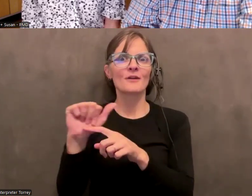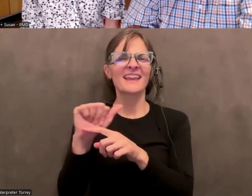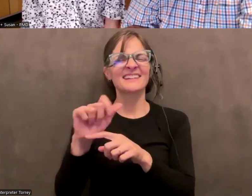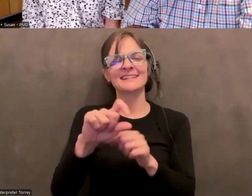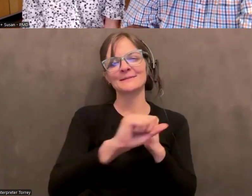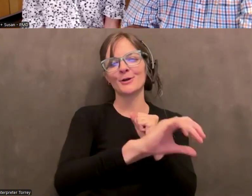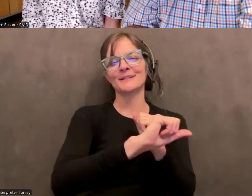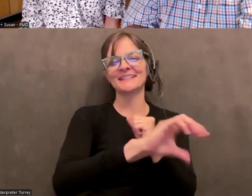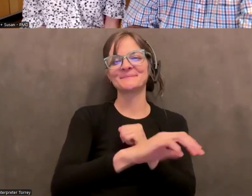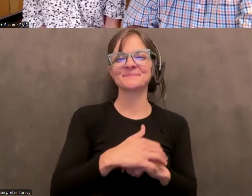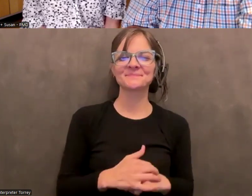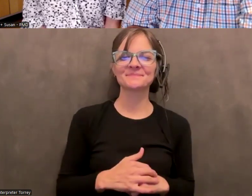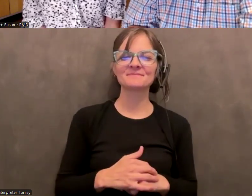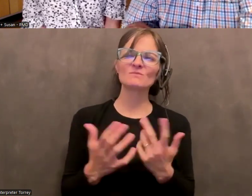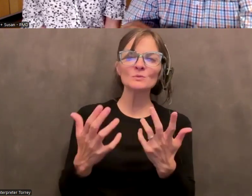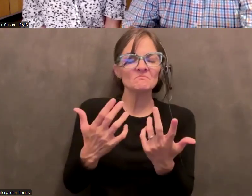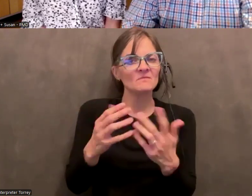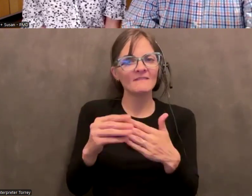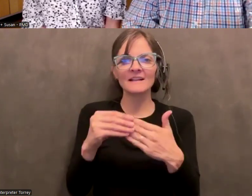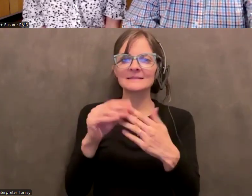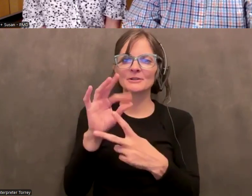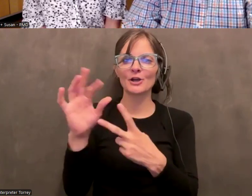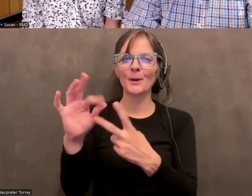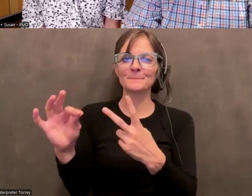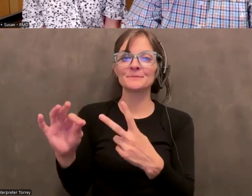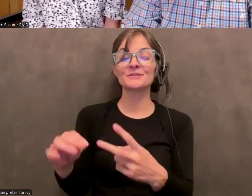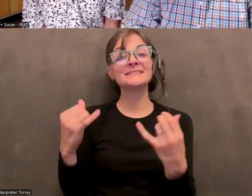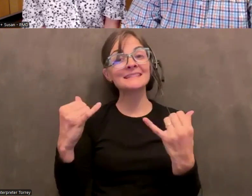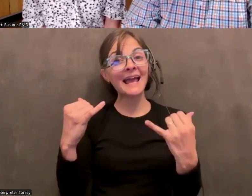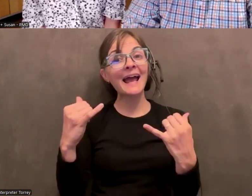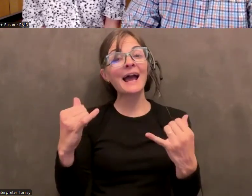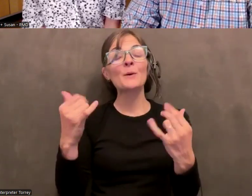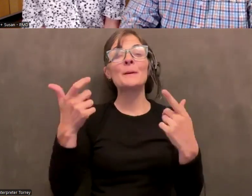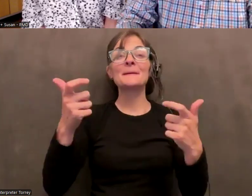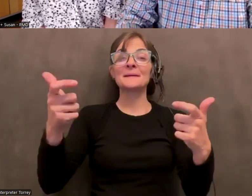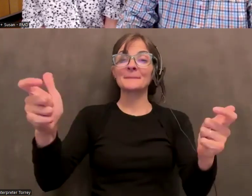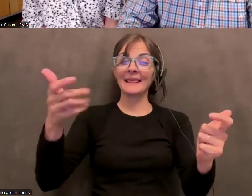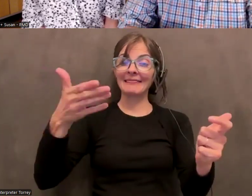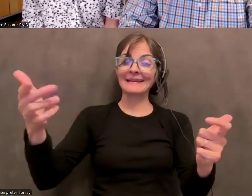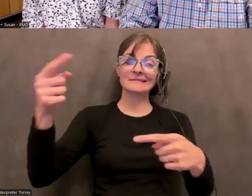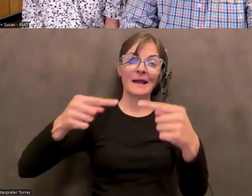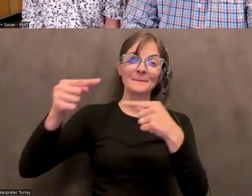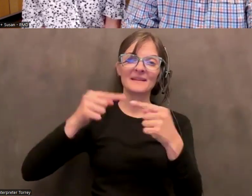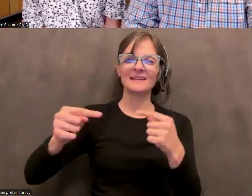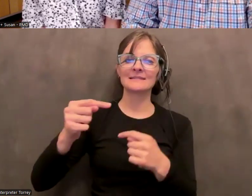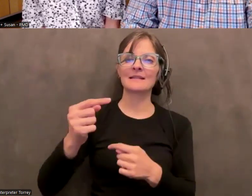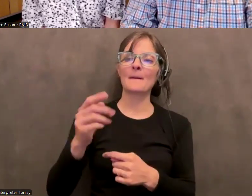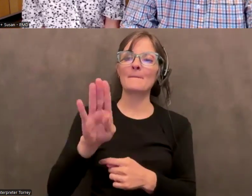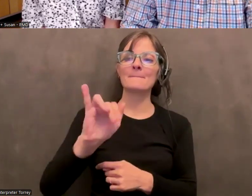And the other part, the big part is it's the big 10 coming up in the biennial budget and right now is we have both our CNA